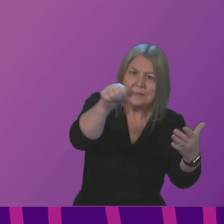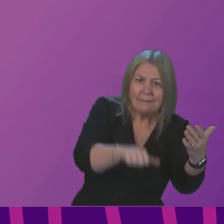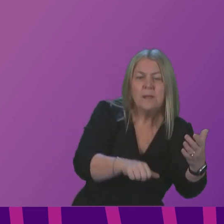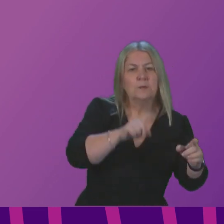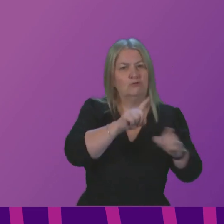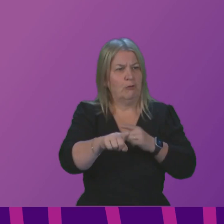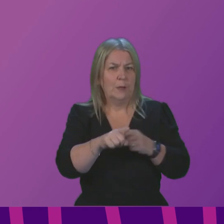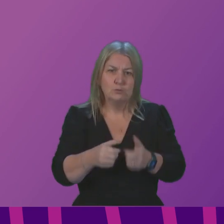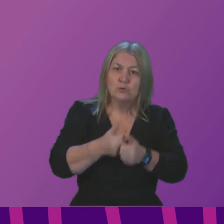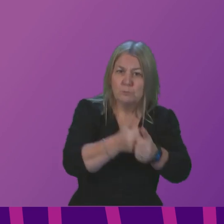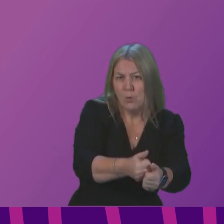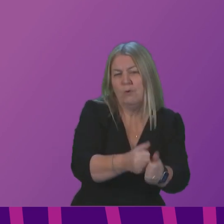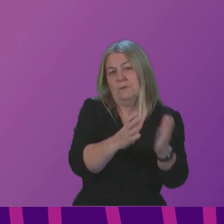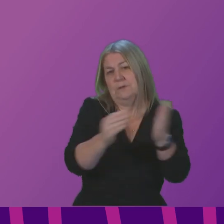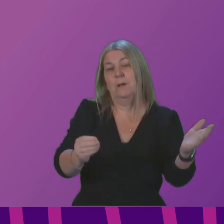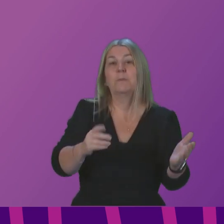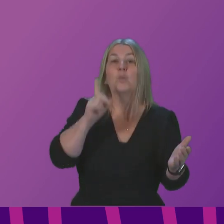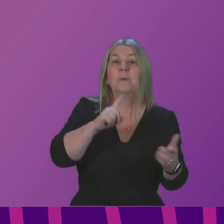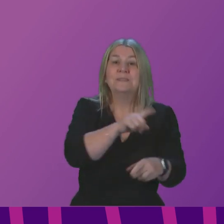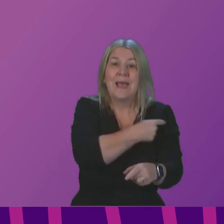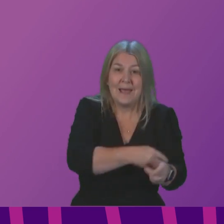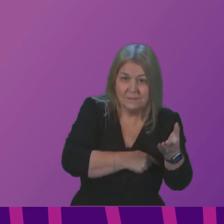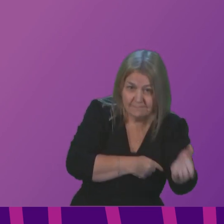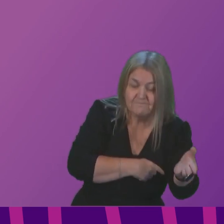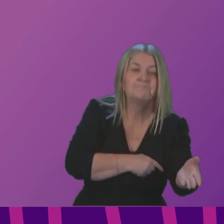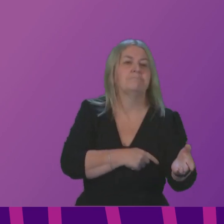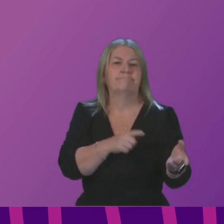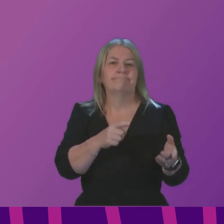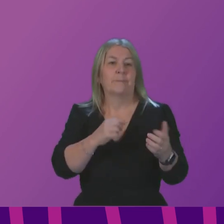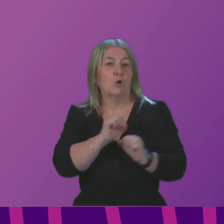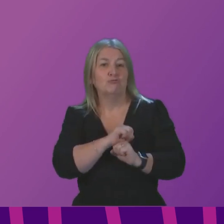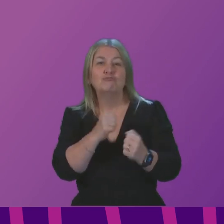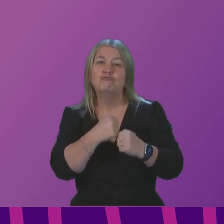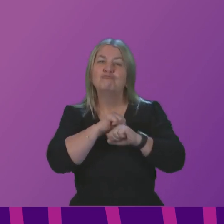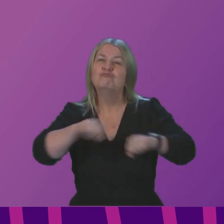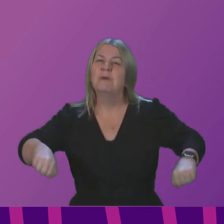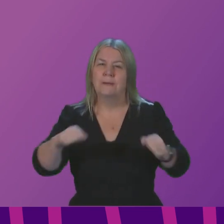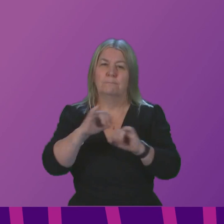Scottish Women’s Aid and Rape Crisis Scotland. In addition, our delivering equally safe fund